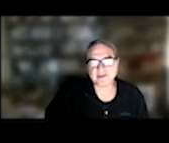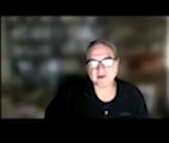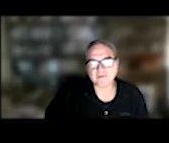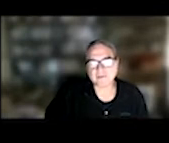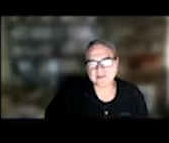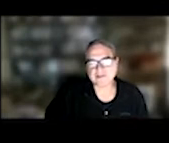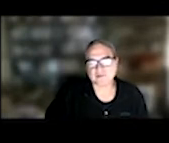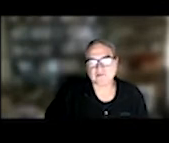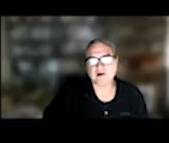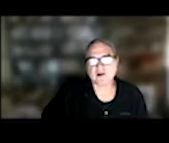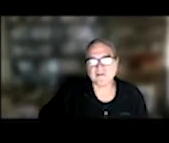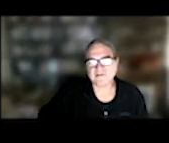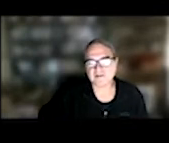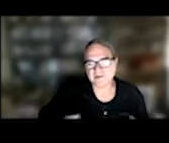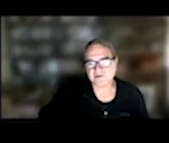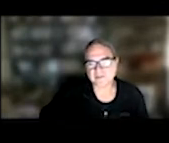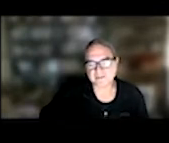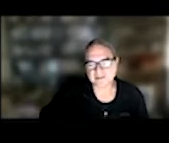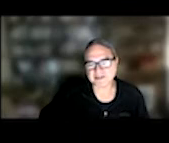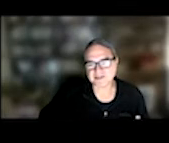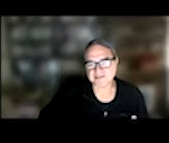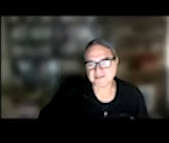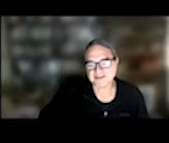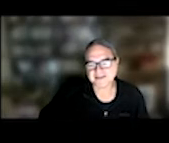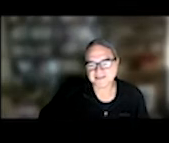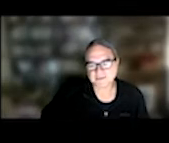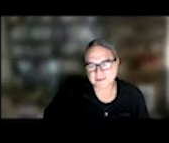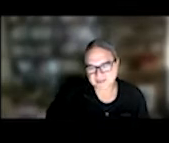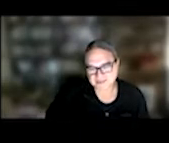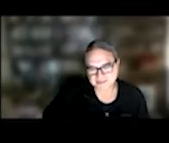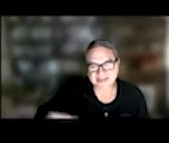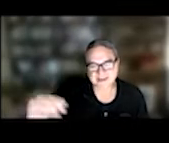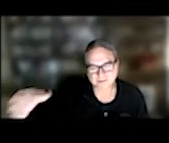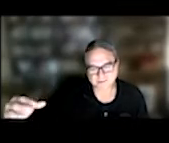a younger population overall compared to other populations. So our population is getting older